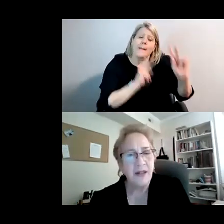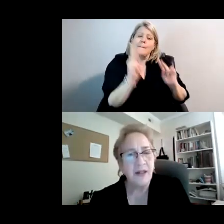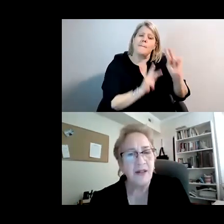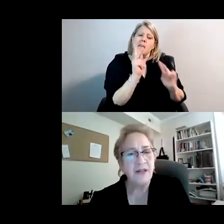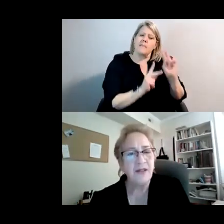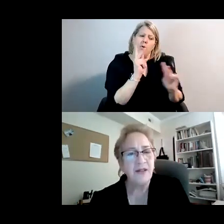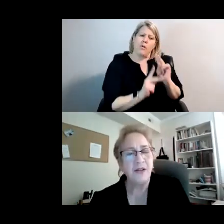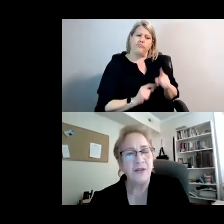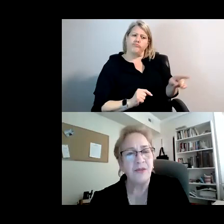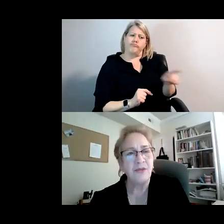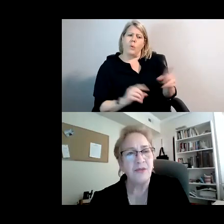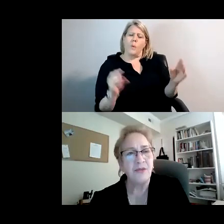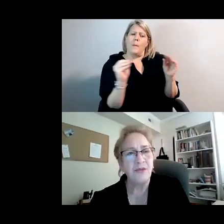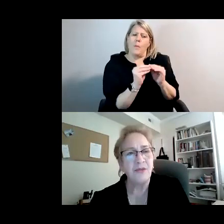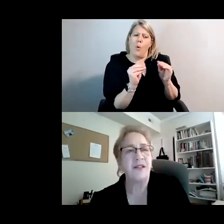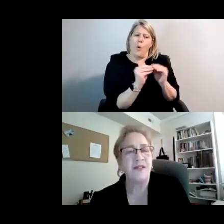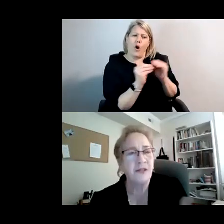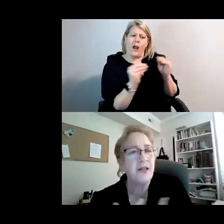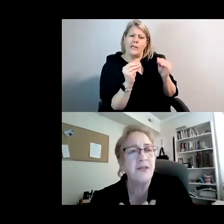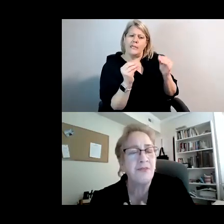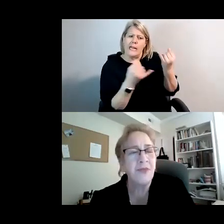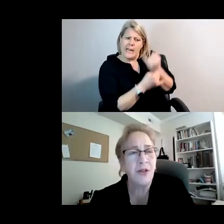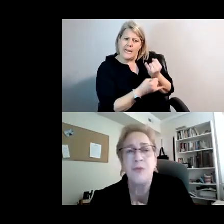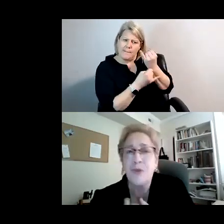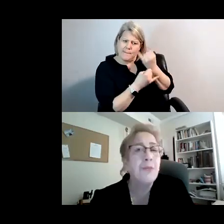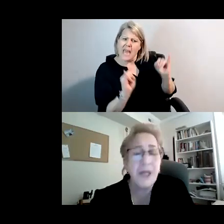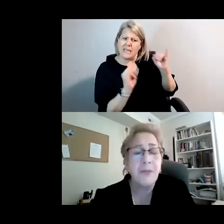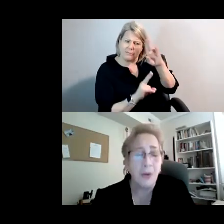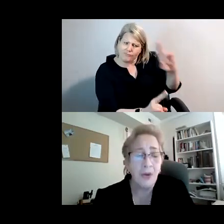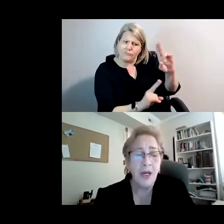you know, entities, as real people